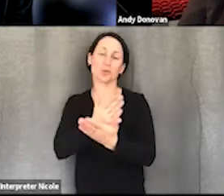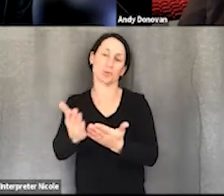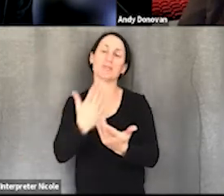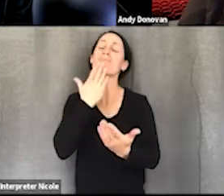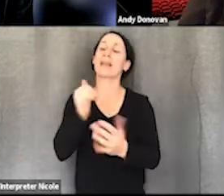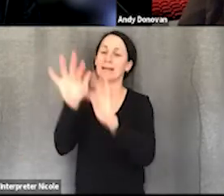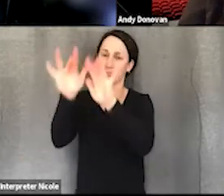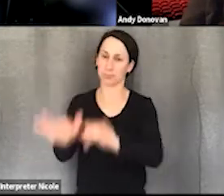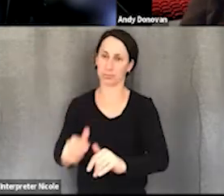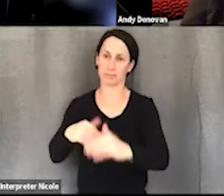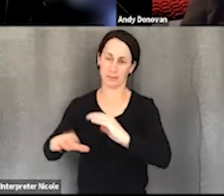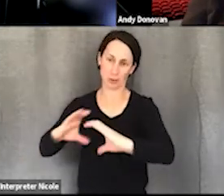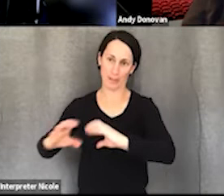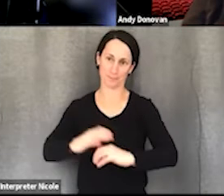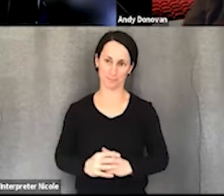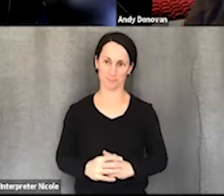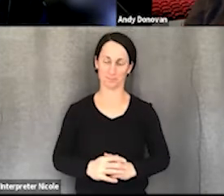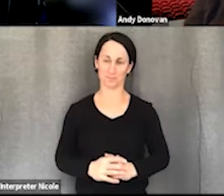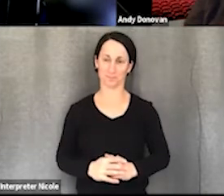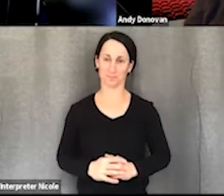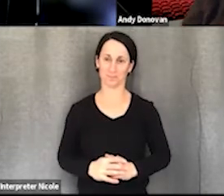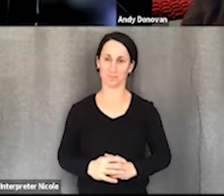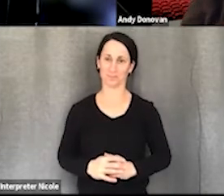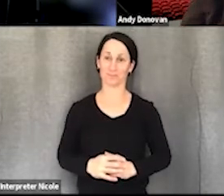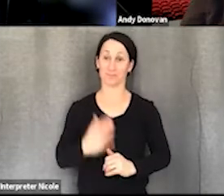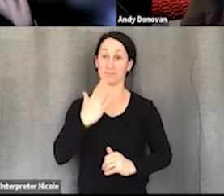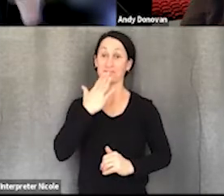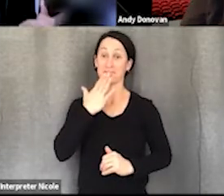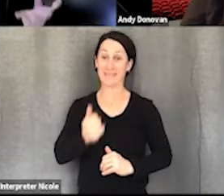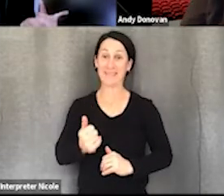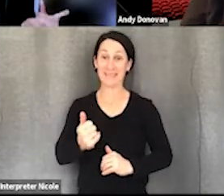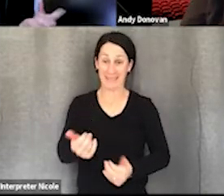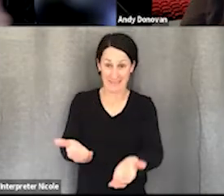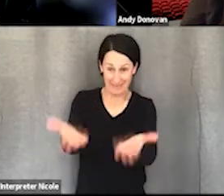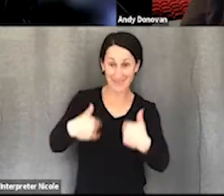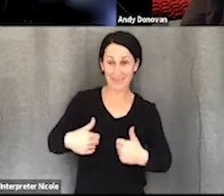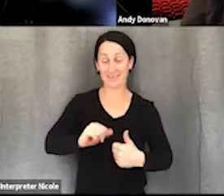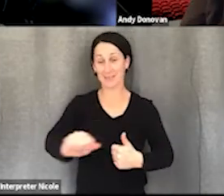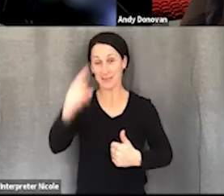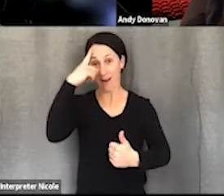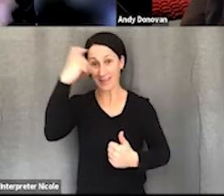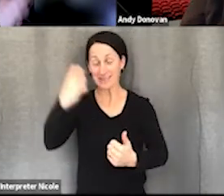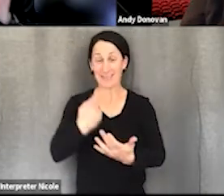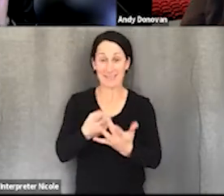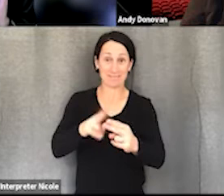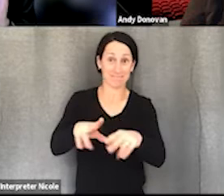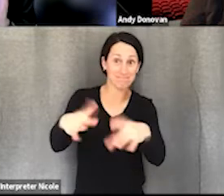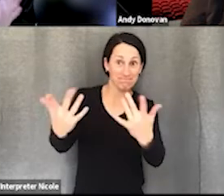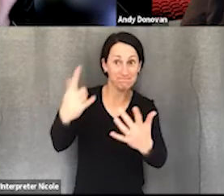be really welcome. Please don't hesitate to jump in if you have something to add or build on this or an alternative view.